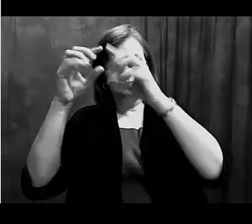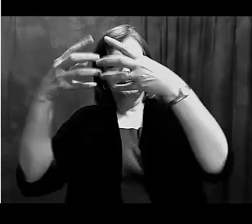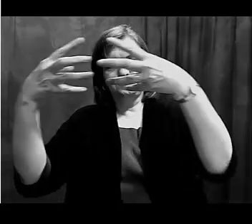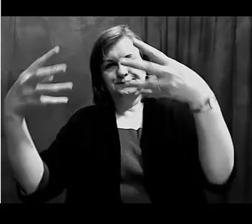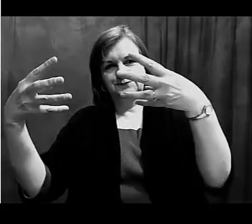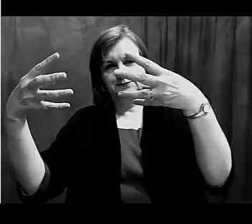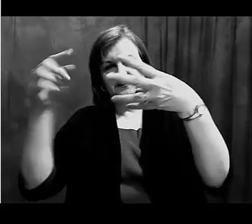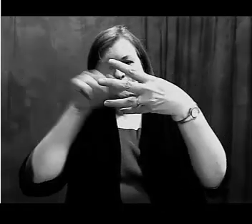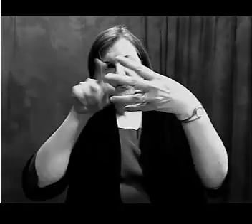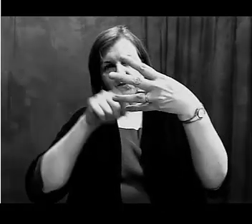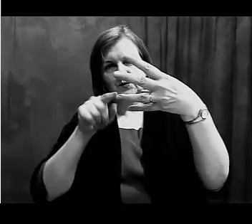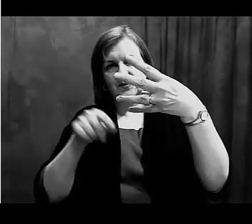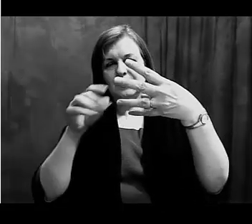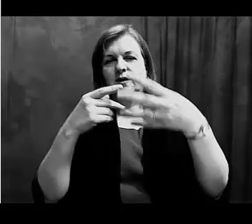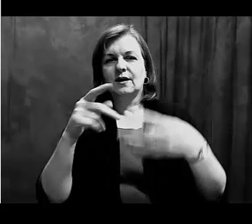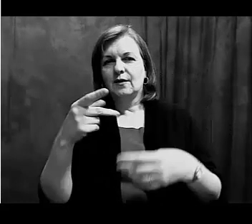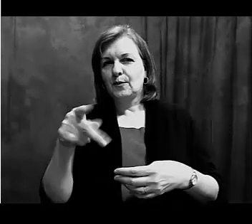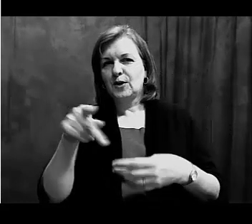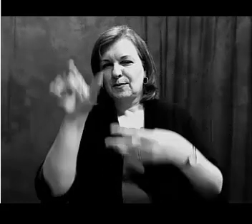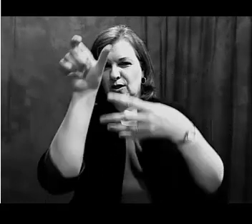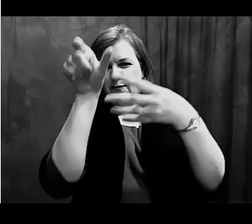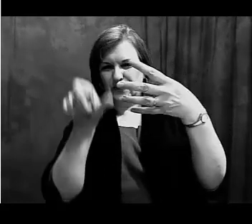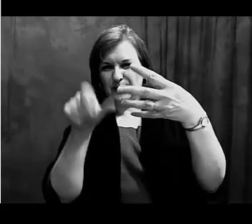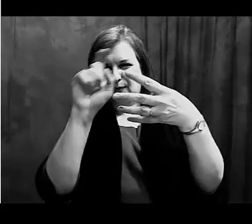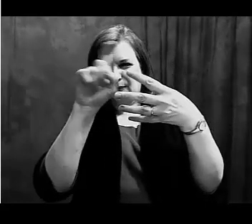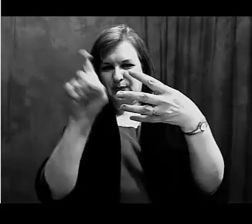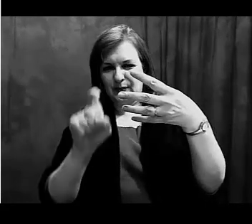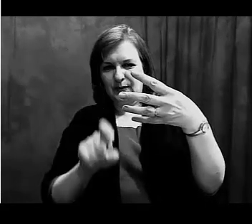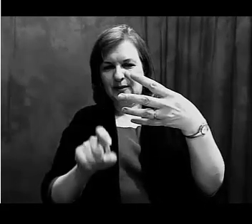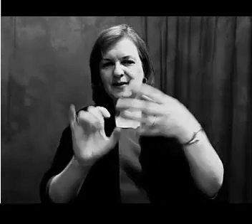are all of the pink